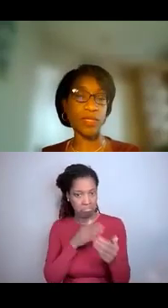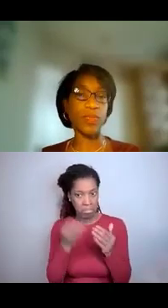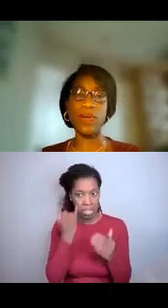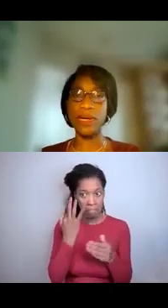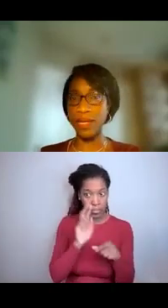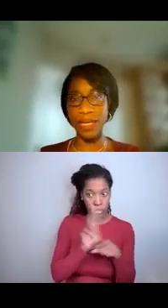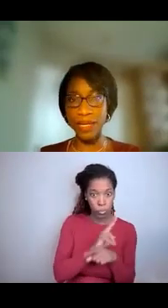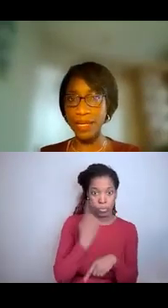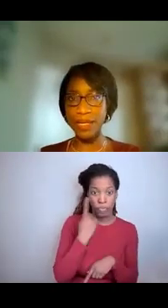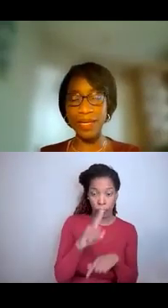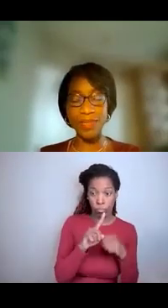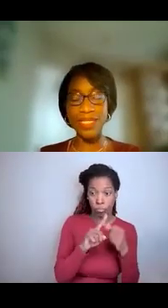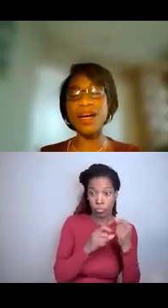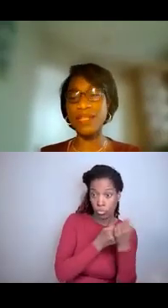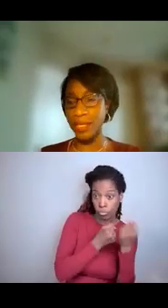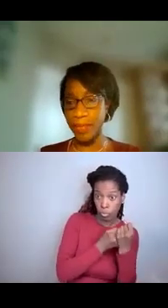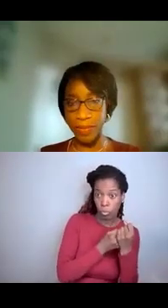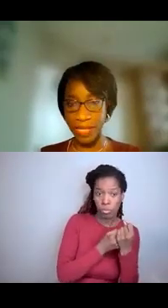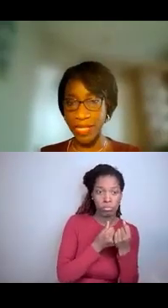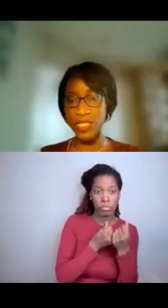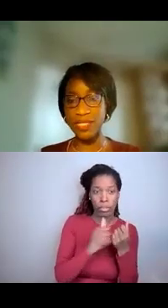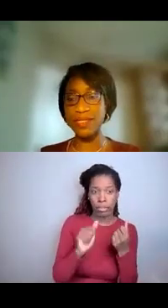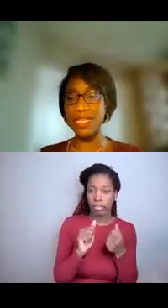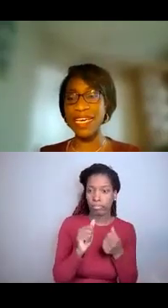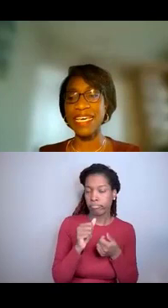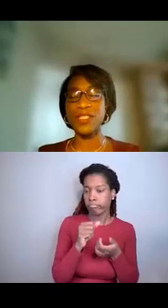to support any scholarly publications.